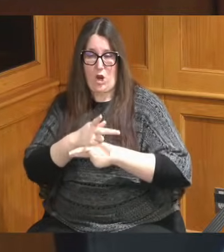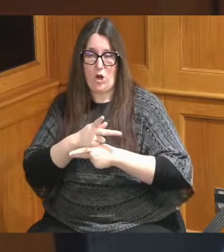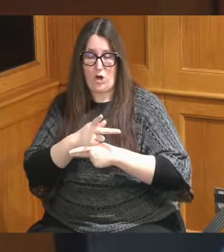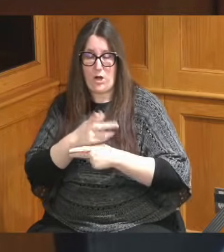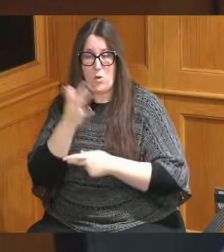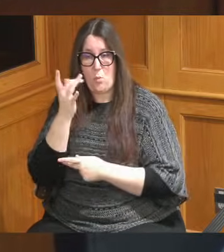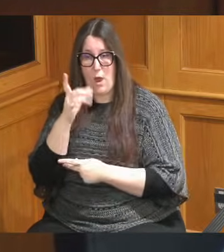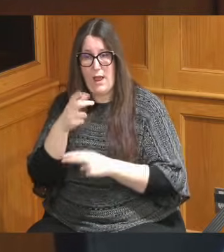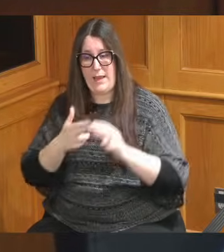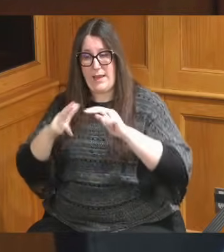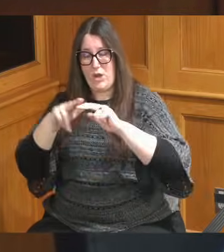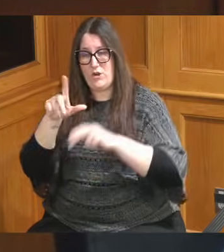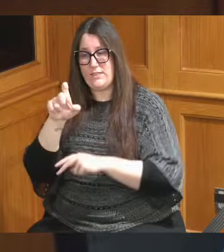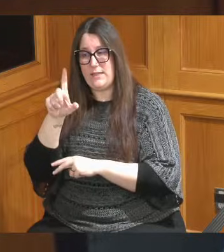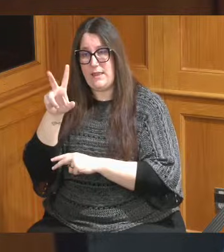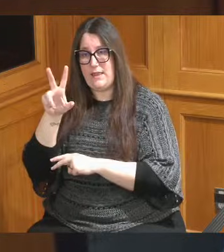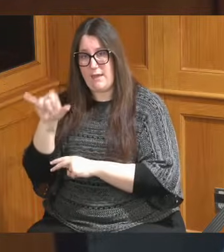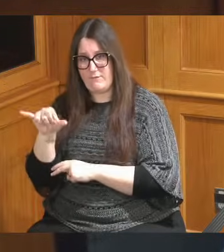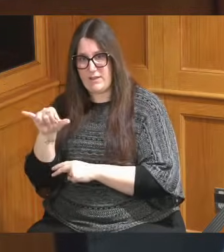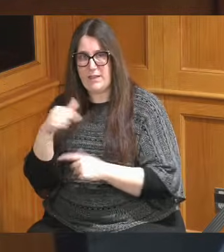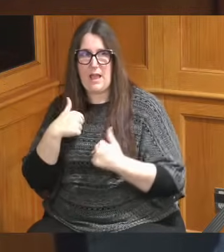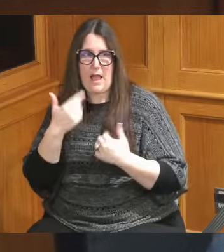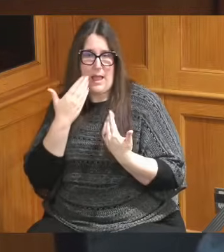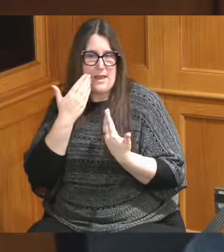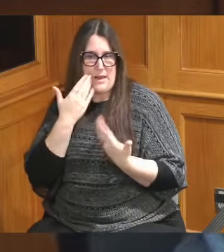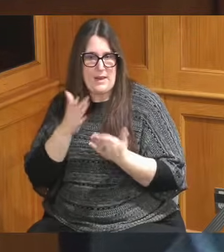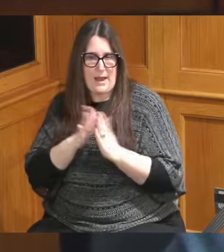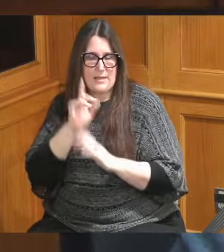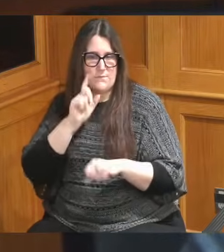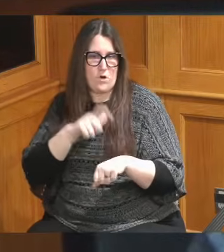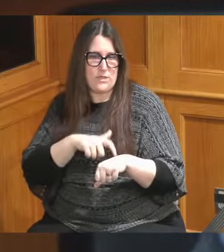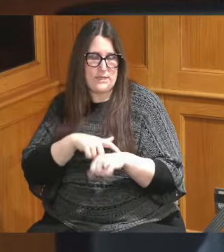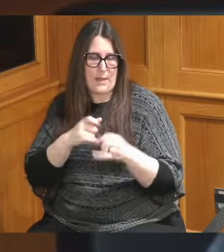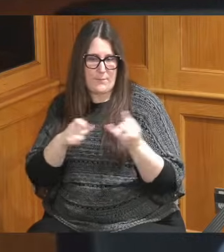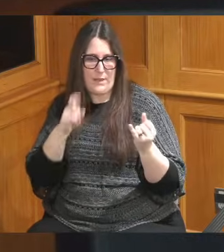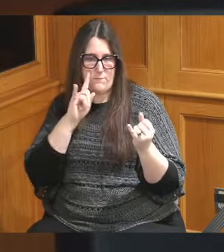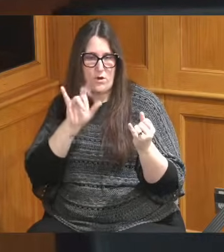I don't know. I didn't ask for any timing on that. I hope sooner than later. Right.